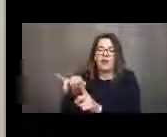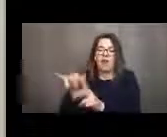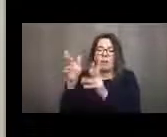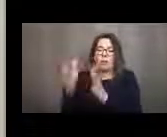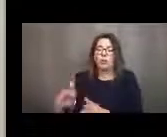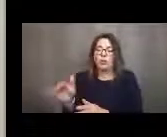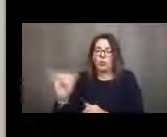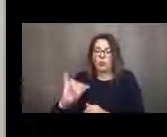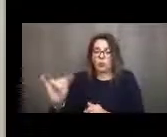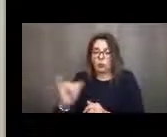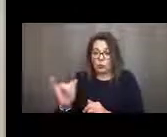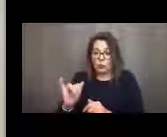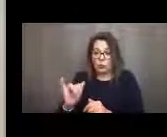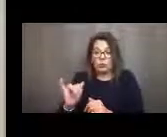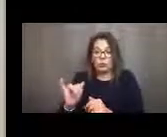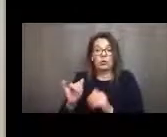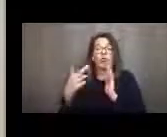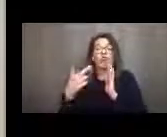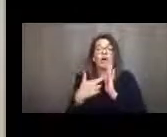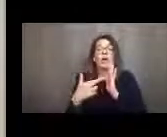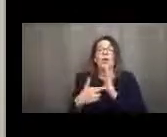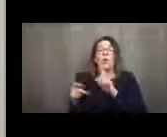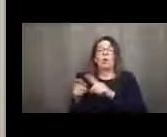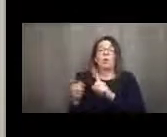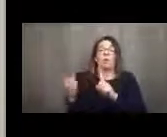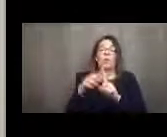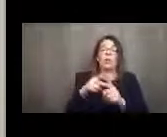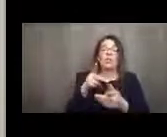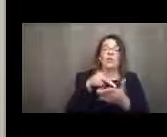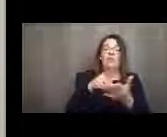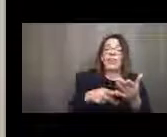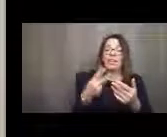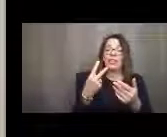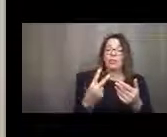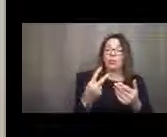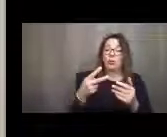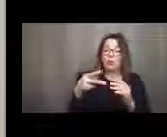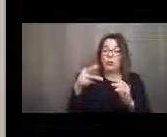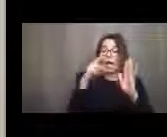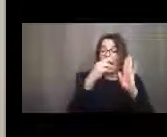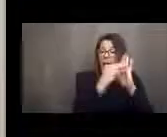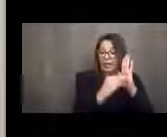The regulation also applies to Phase II applicants and awardees.